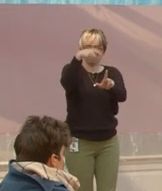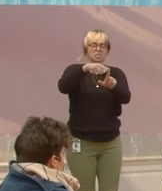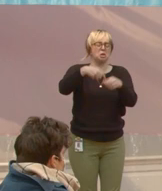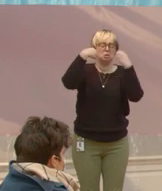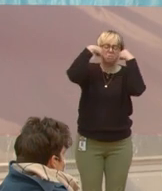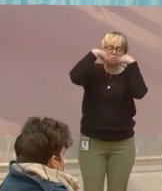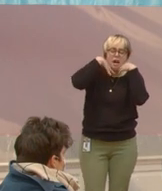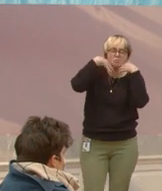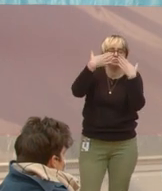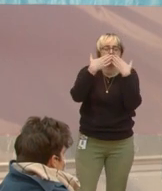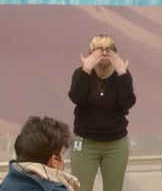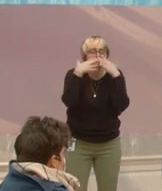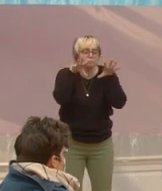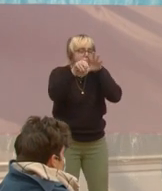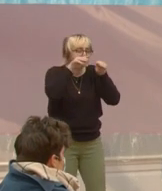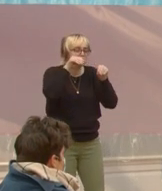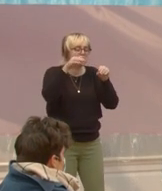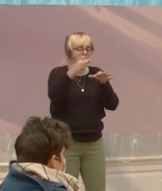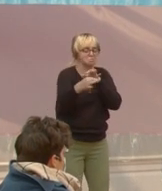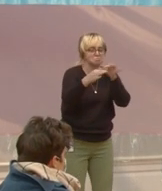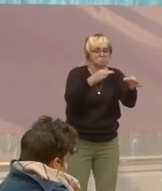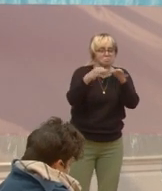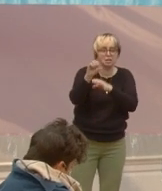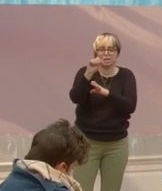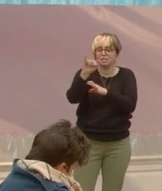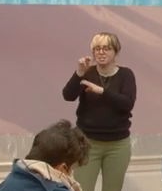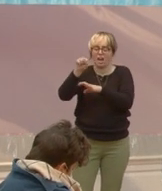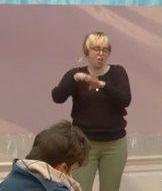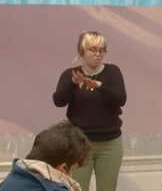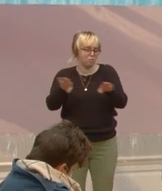scent and maybe stains on the floor. But I think every